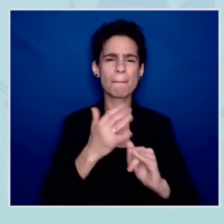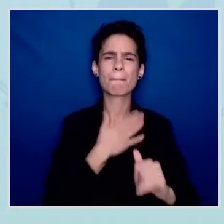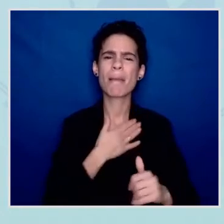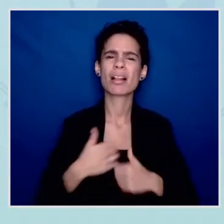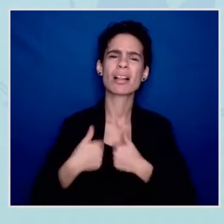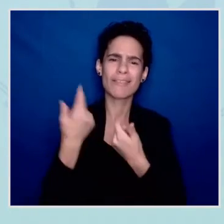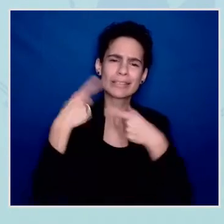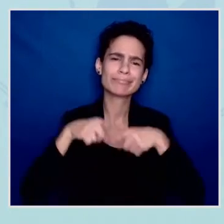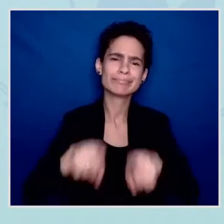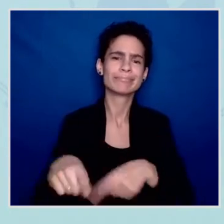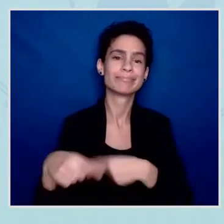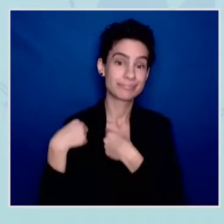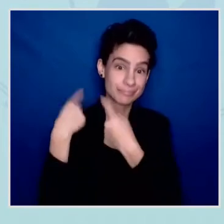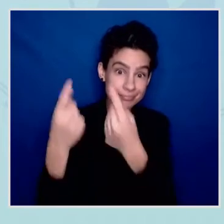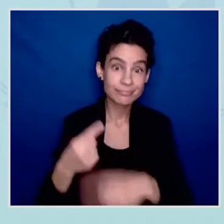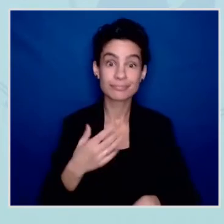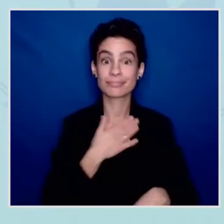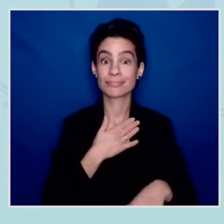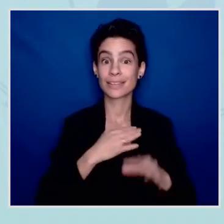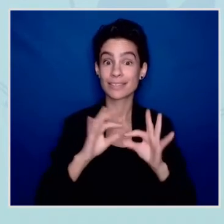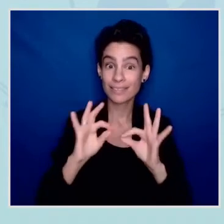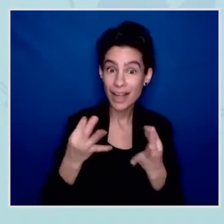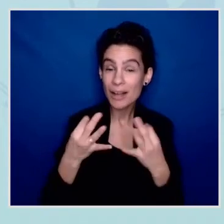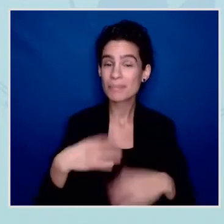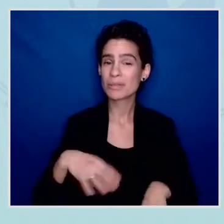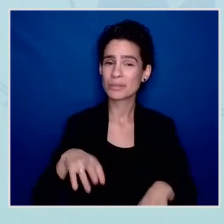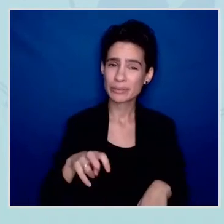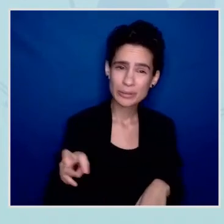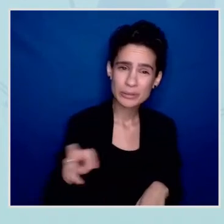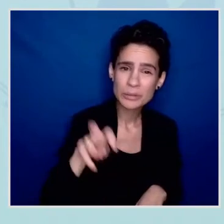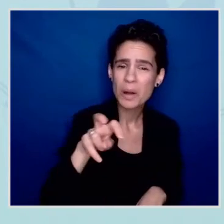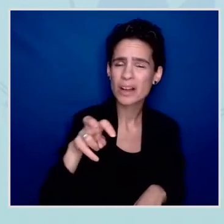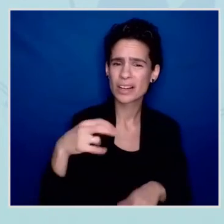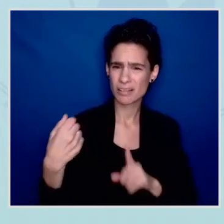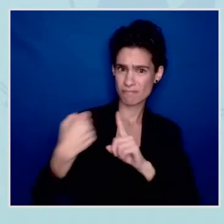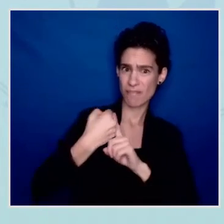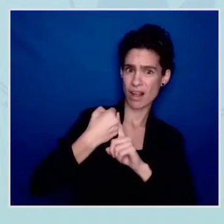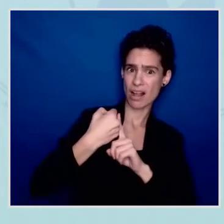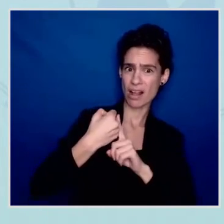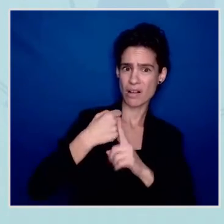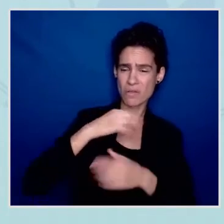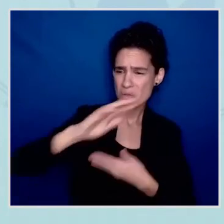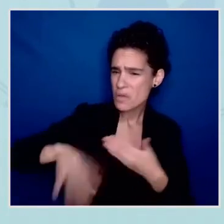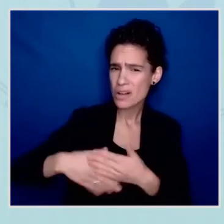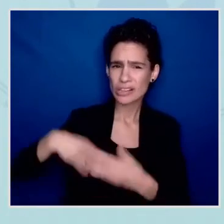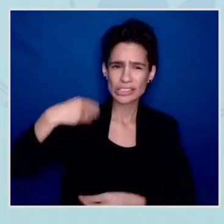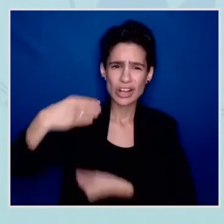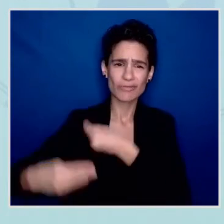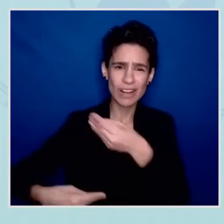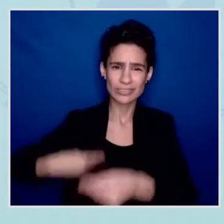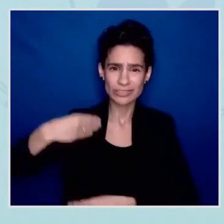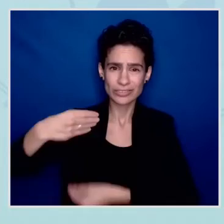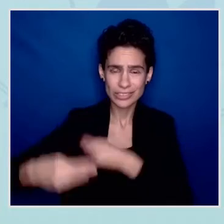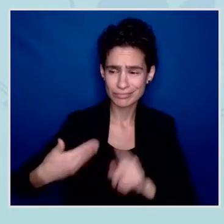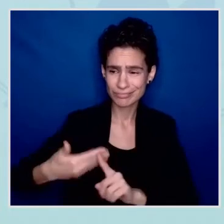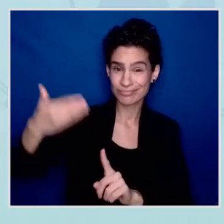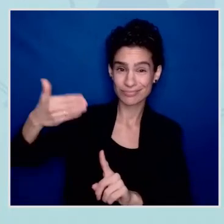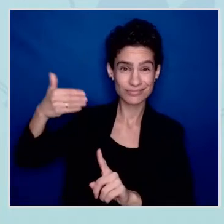VITAL MISSION. IT'S THE SAME MISSION THAT HAS